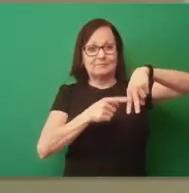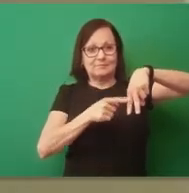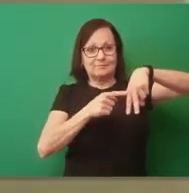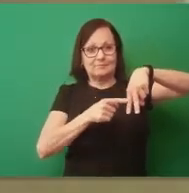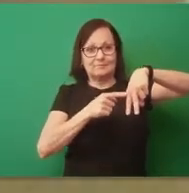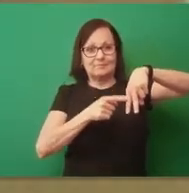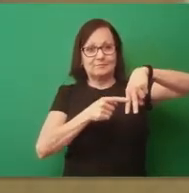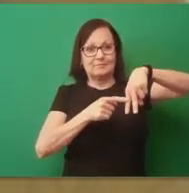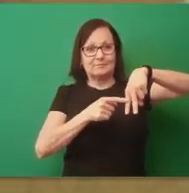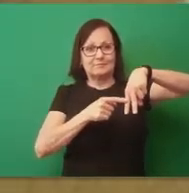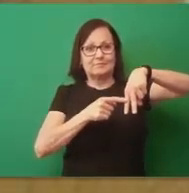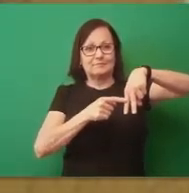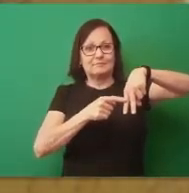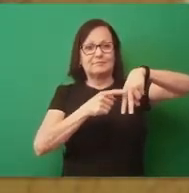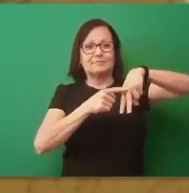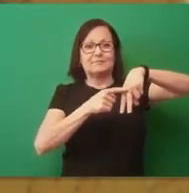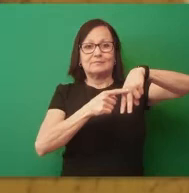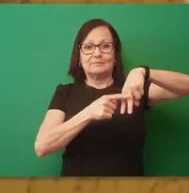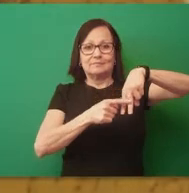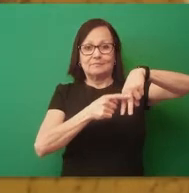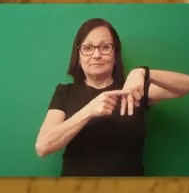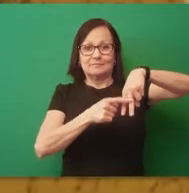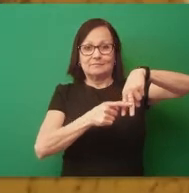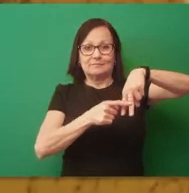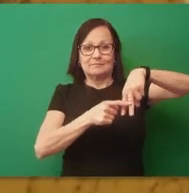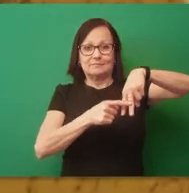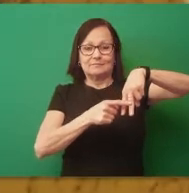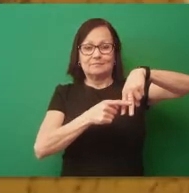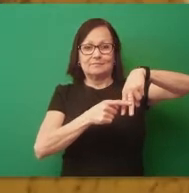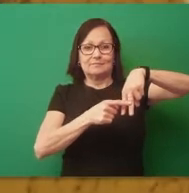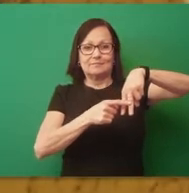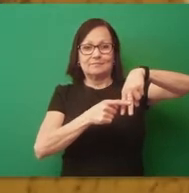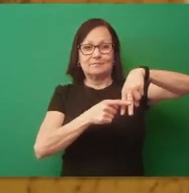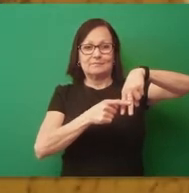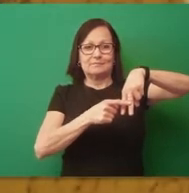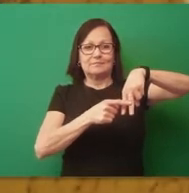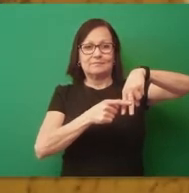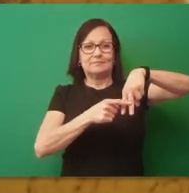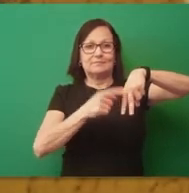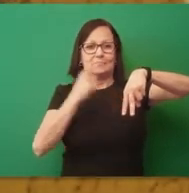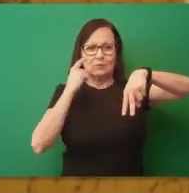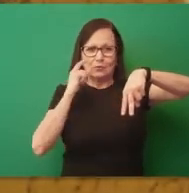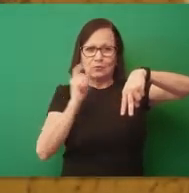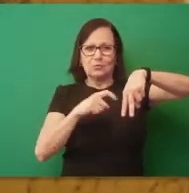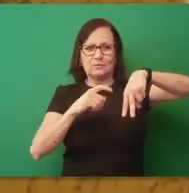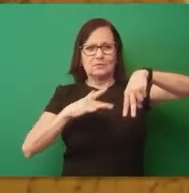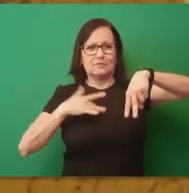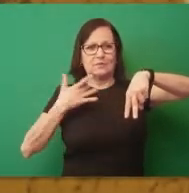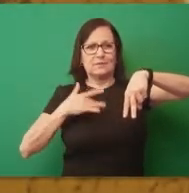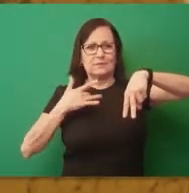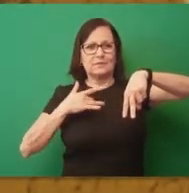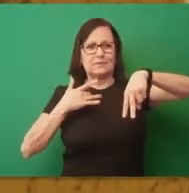Breathing in, noticing any sensations in your upper legs.